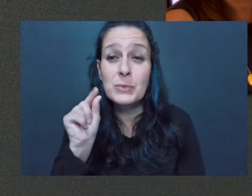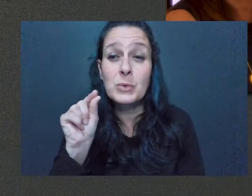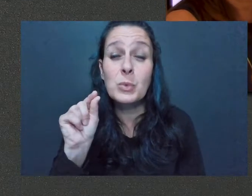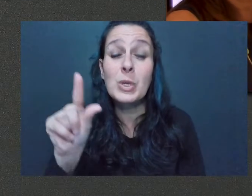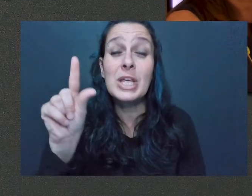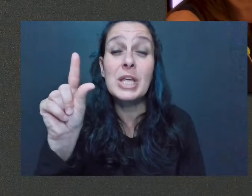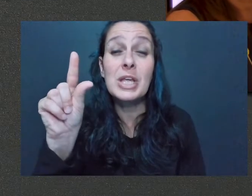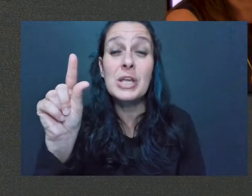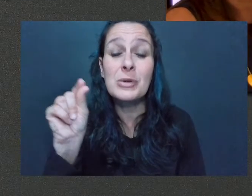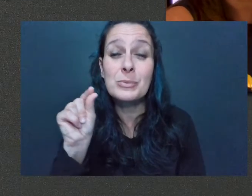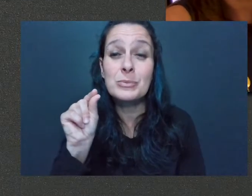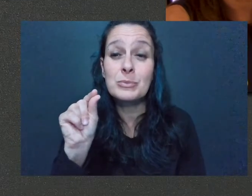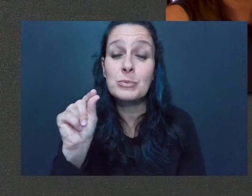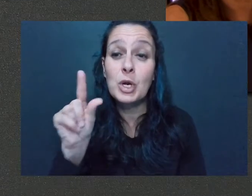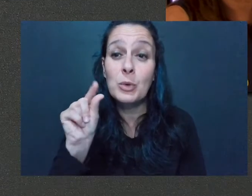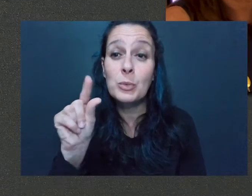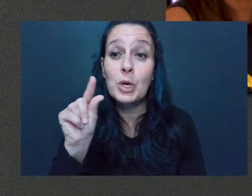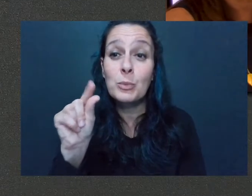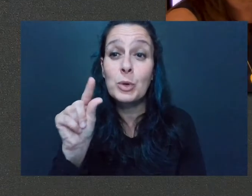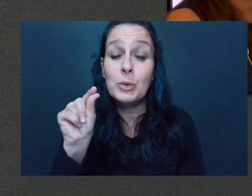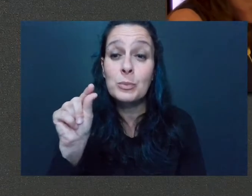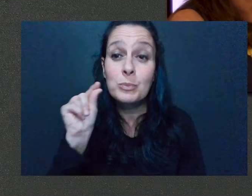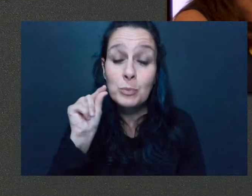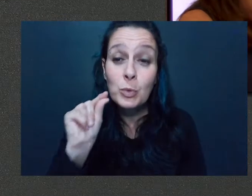[goldfinch chirping]